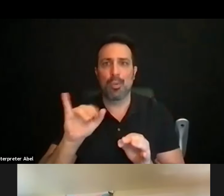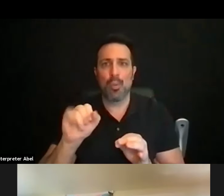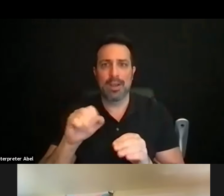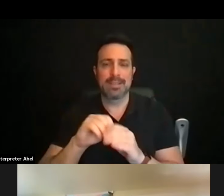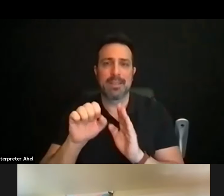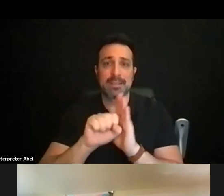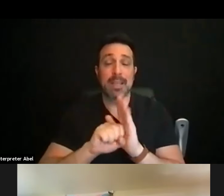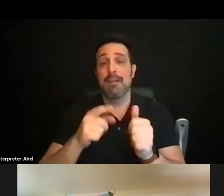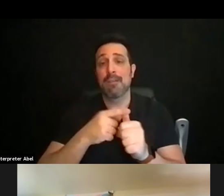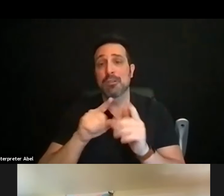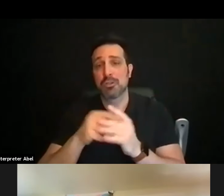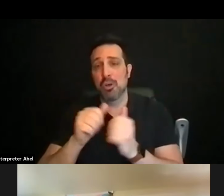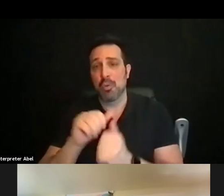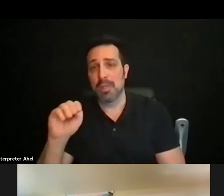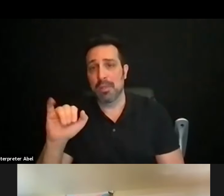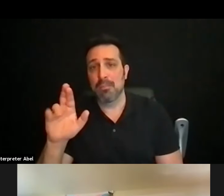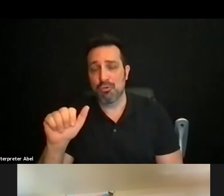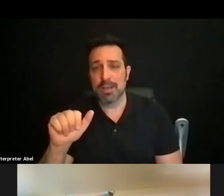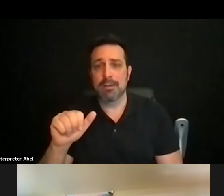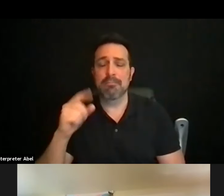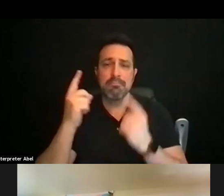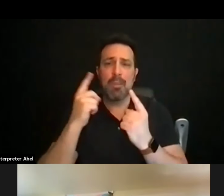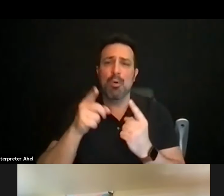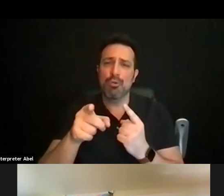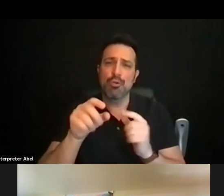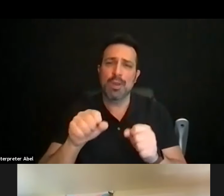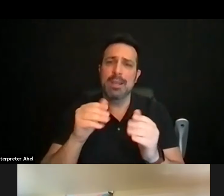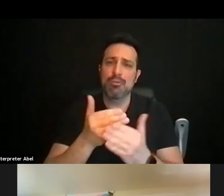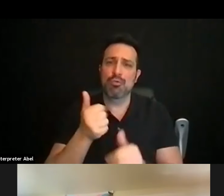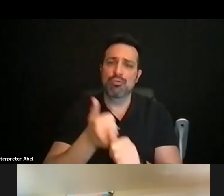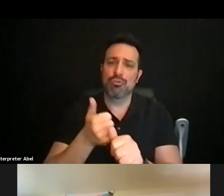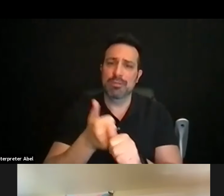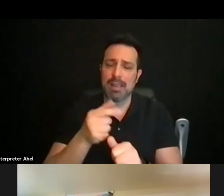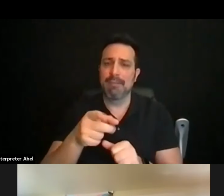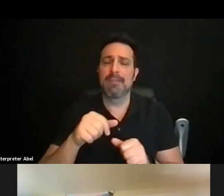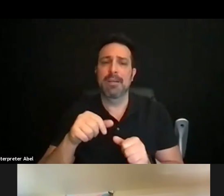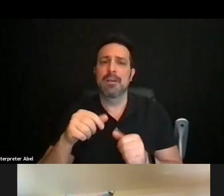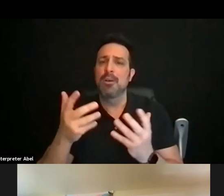conversation with these important people seeking justice in many different ways throughout